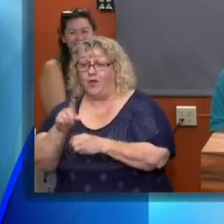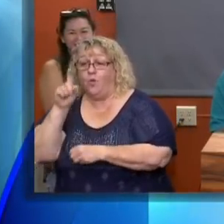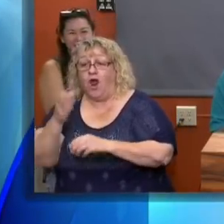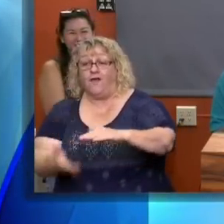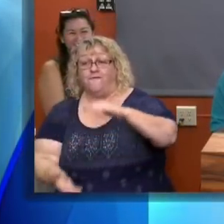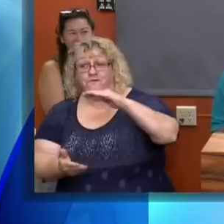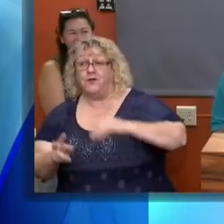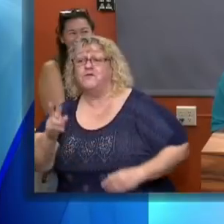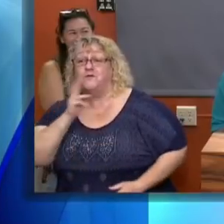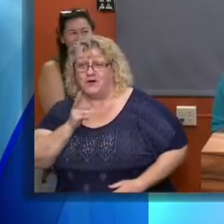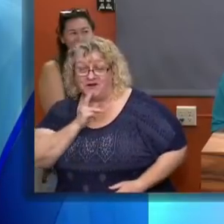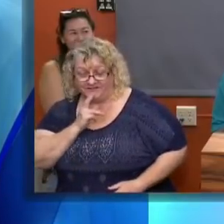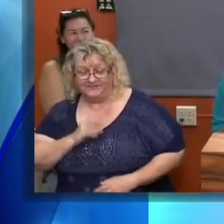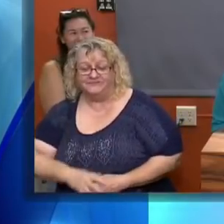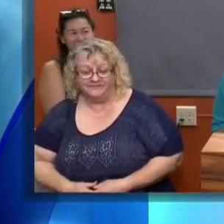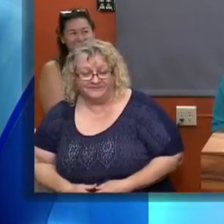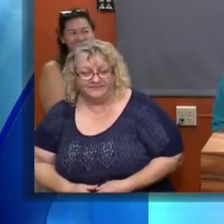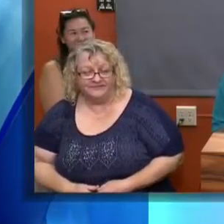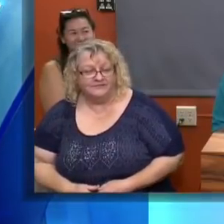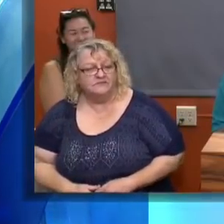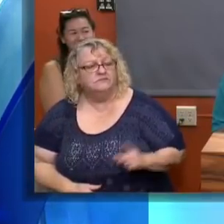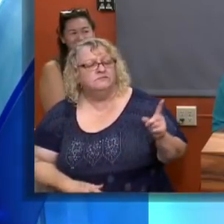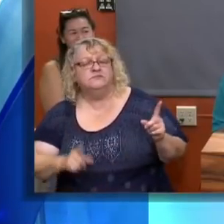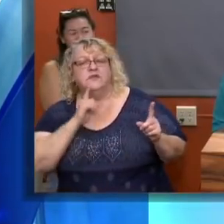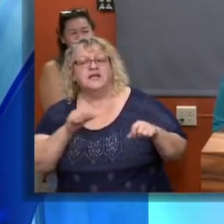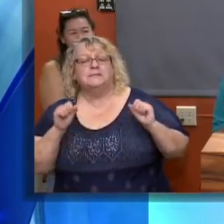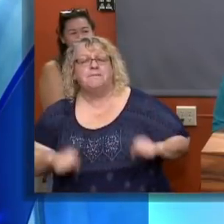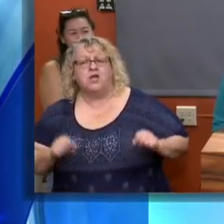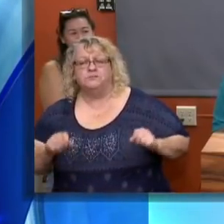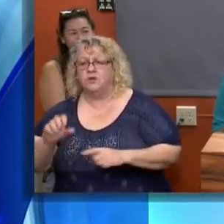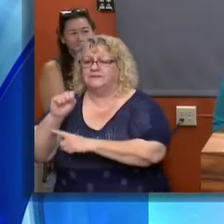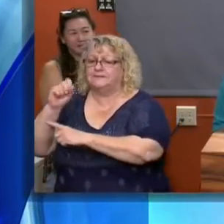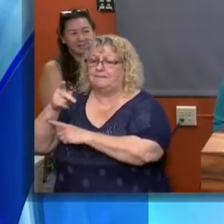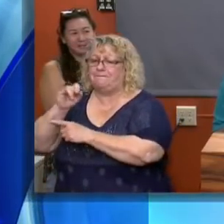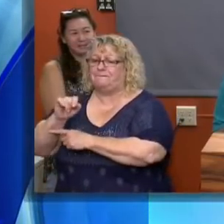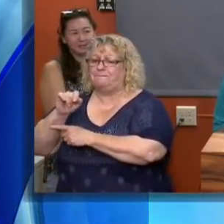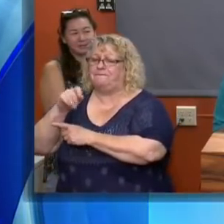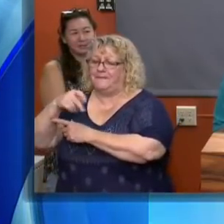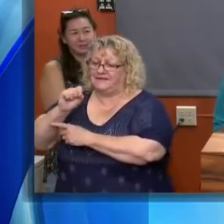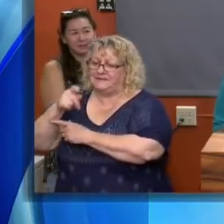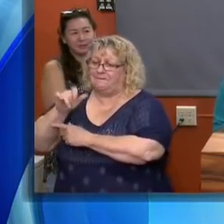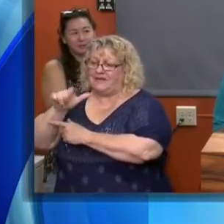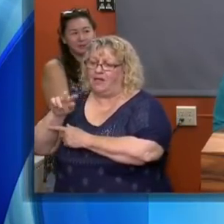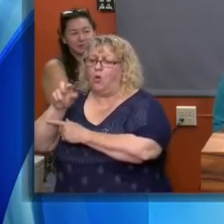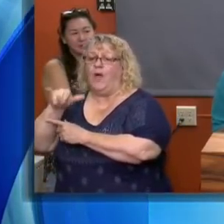THANK YOU KATHLEEN. I'M AN ENGINEER TOO. YOU'VE BEEN TALKING ABOUT POW